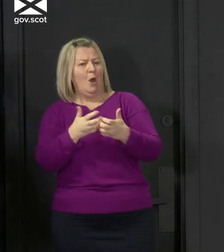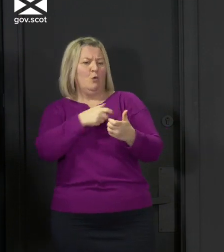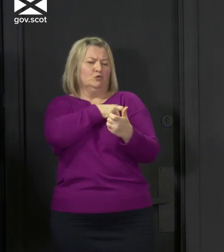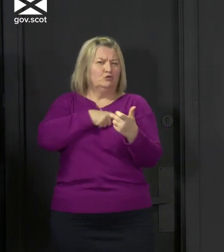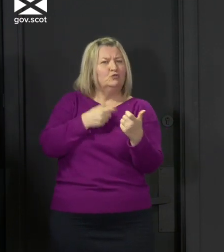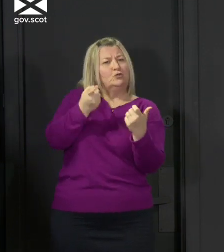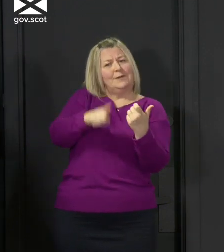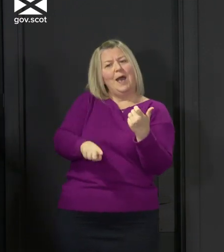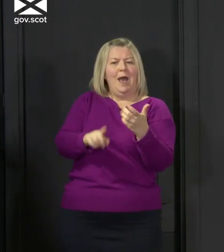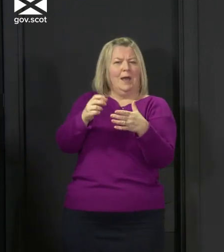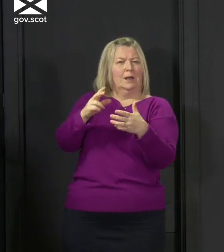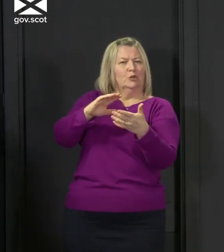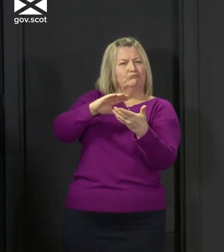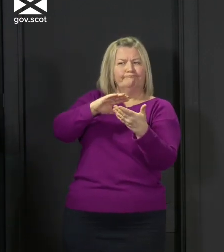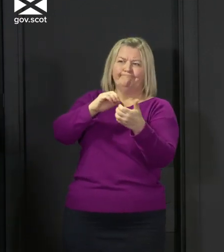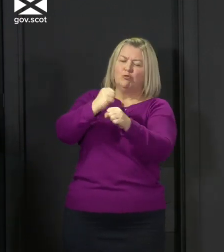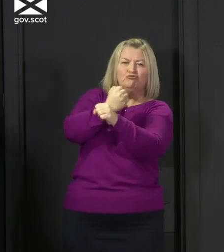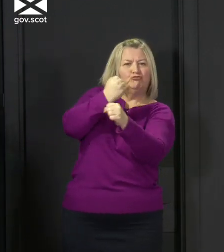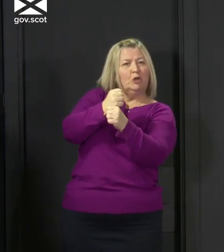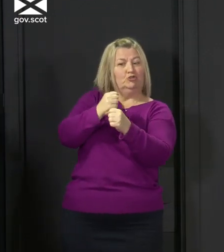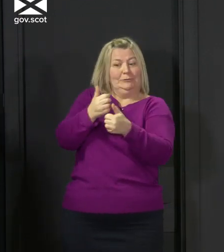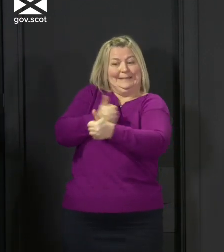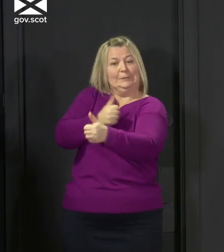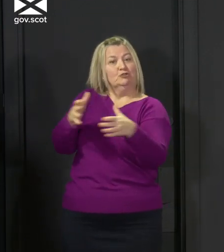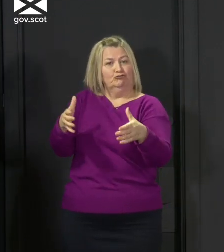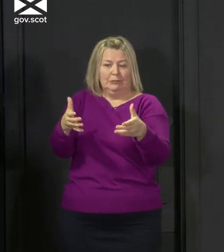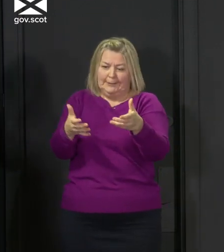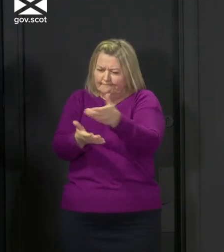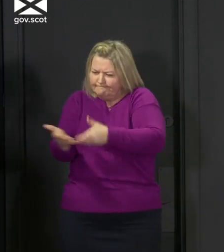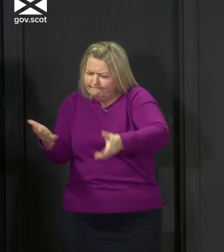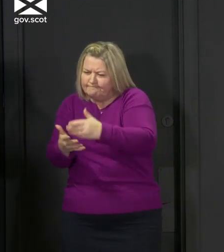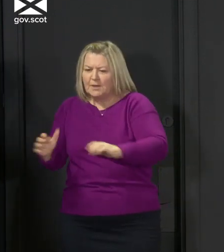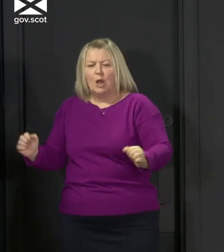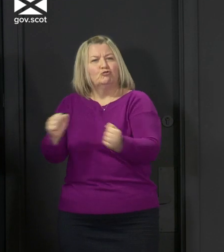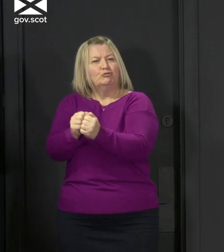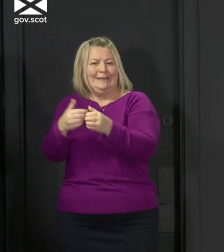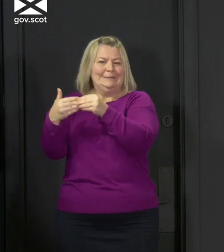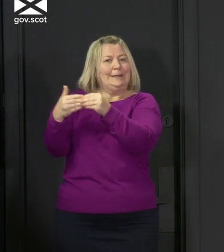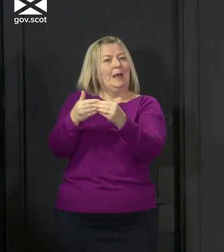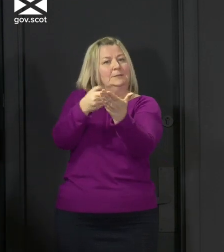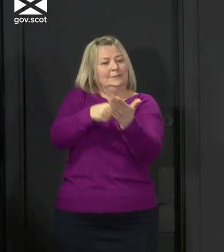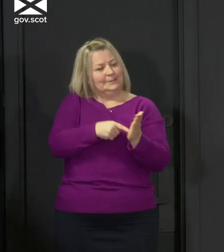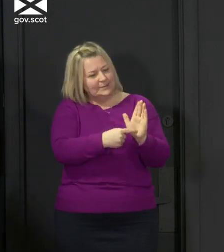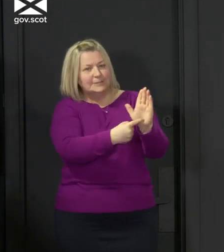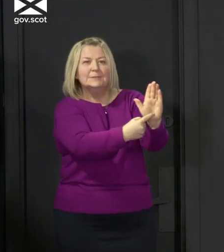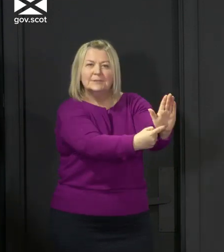Scottish Government's commitment to the precautionary principle that sites should not be open unless